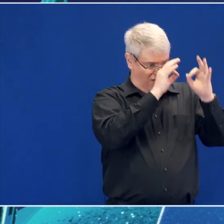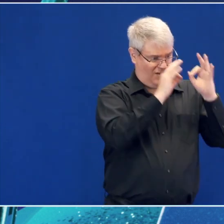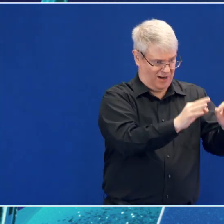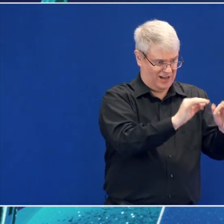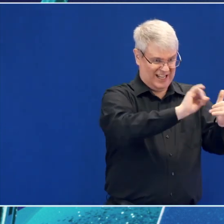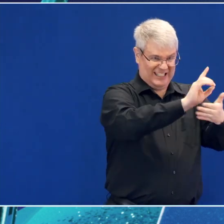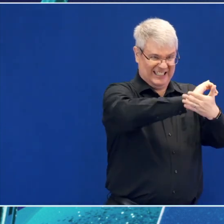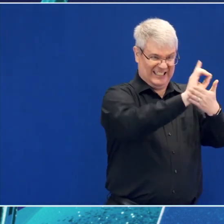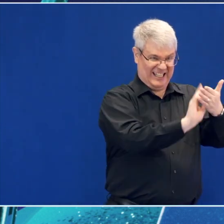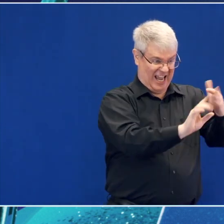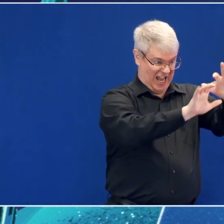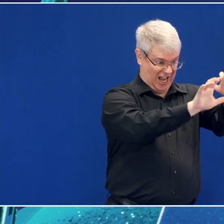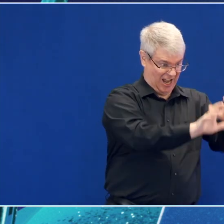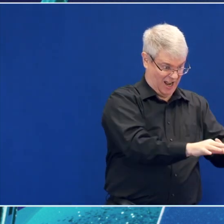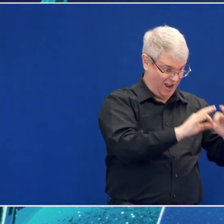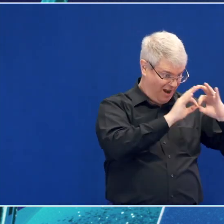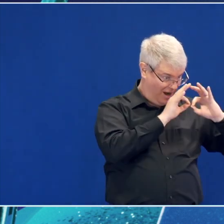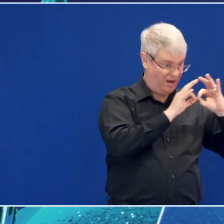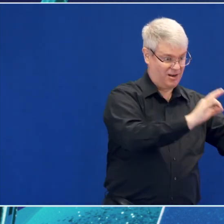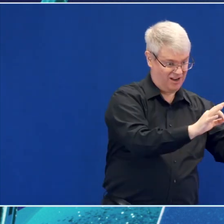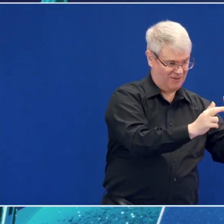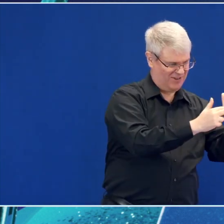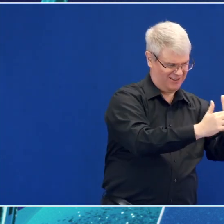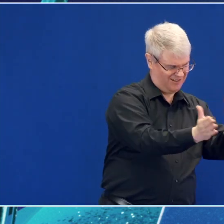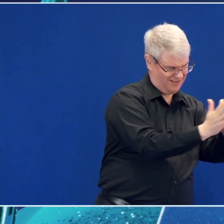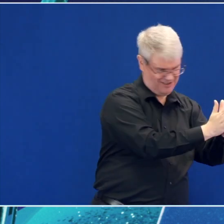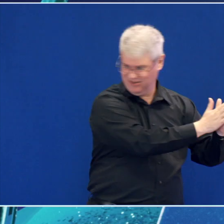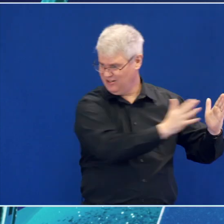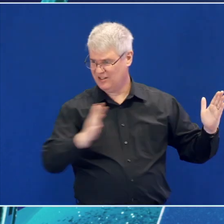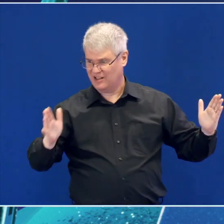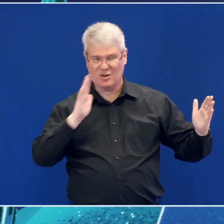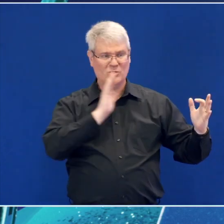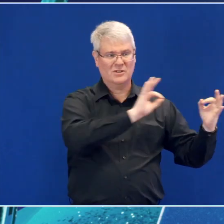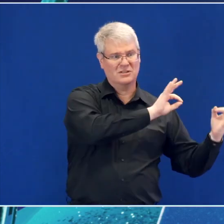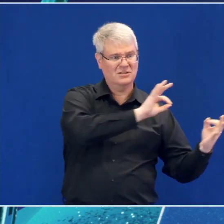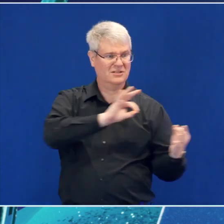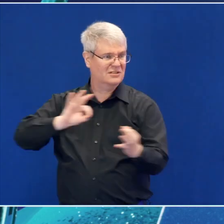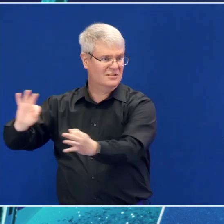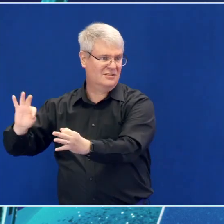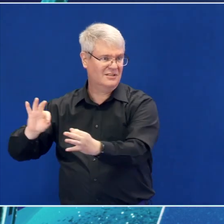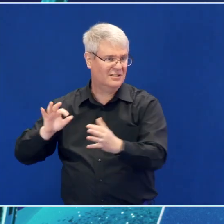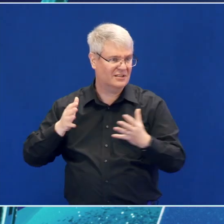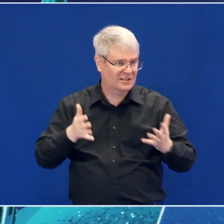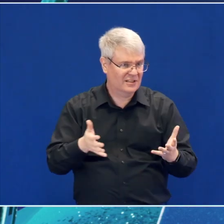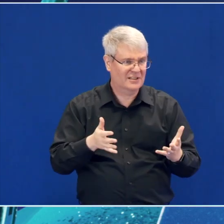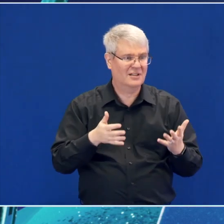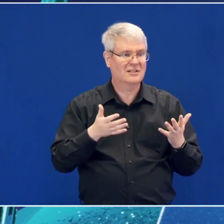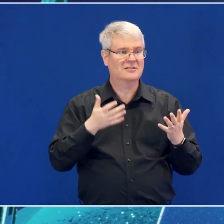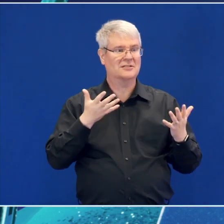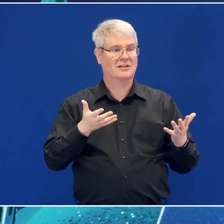So for me, as we see this evolution from where we are to where we're moving towards,